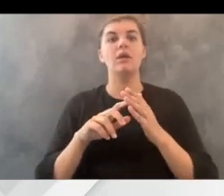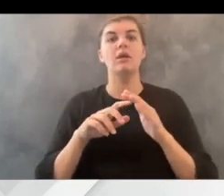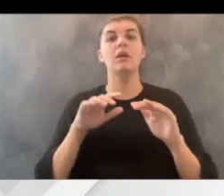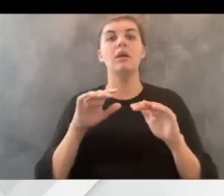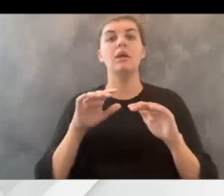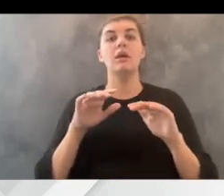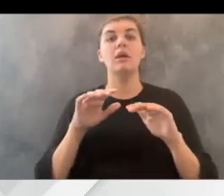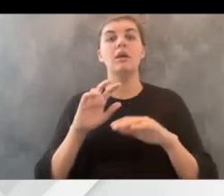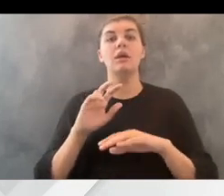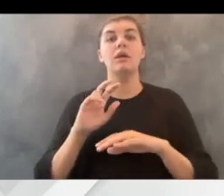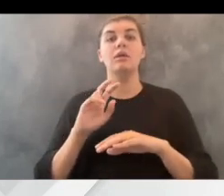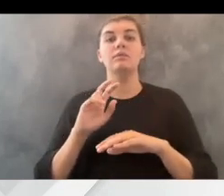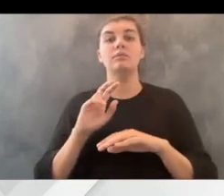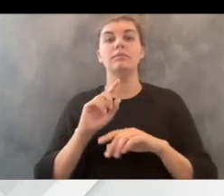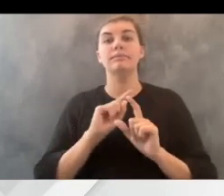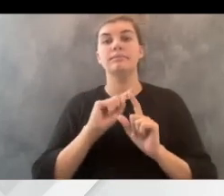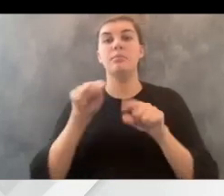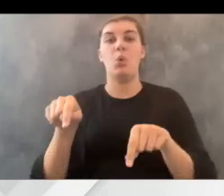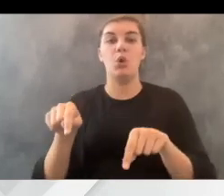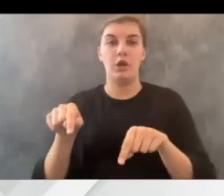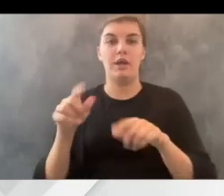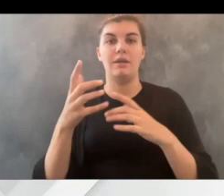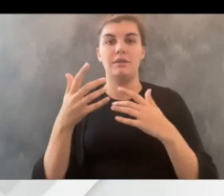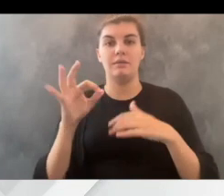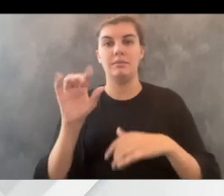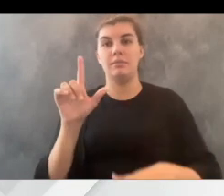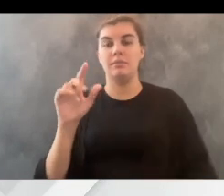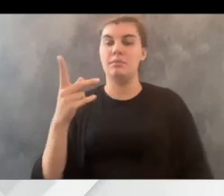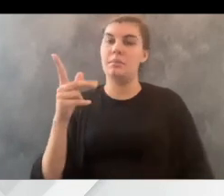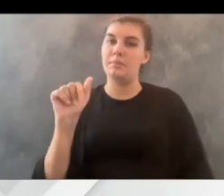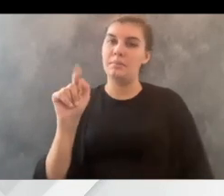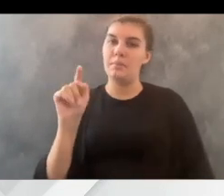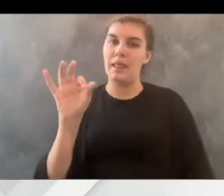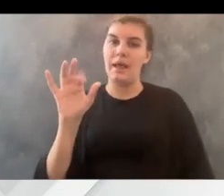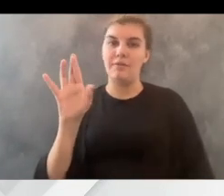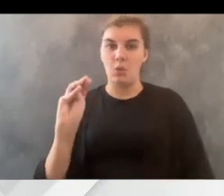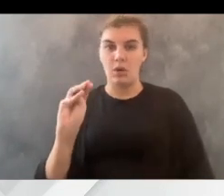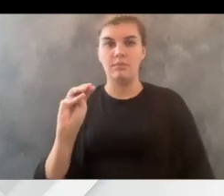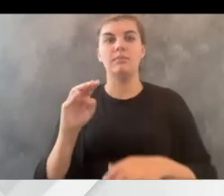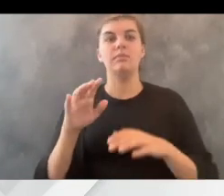are not protected by screens or guards along the sides of the boarding and alighting areas facing